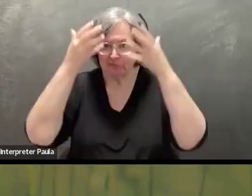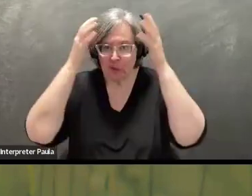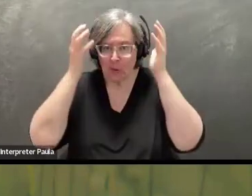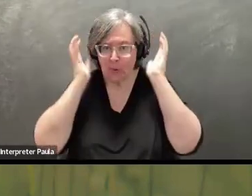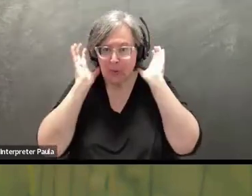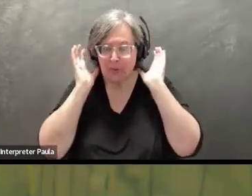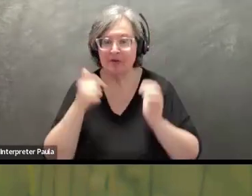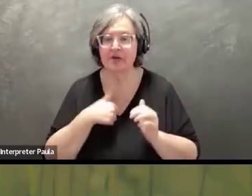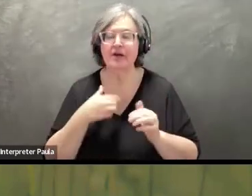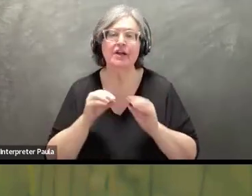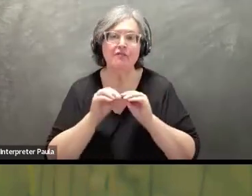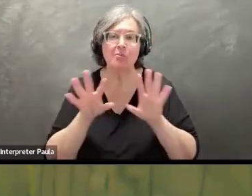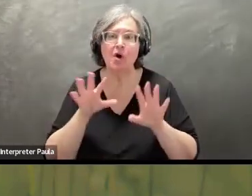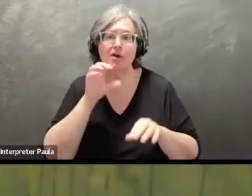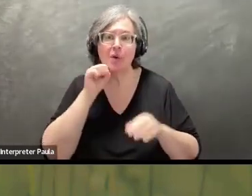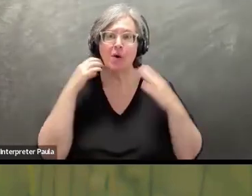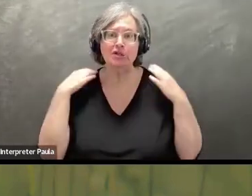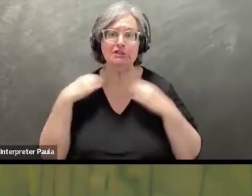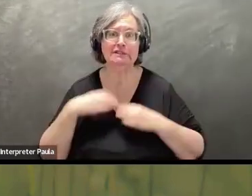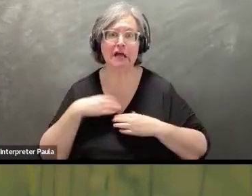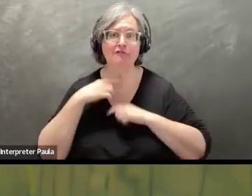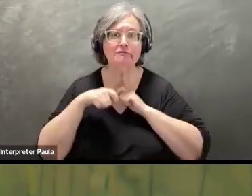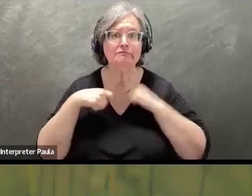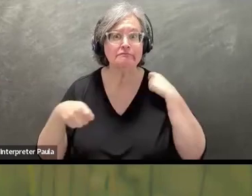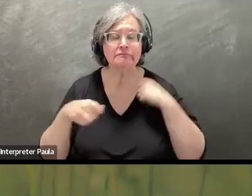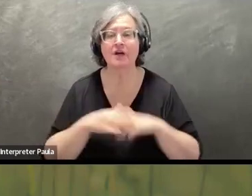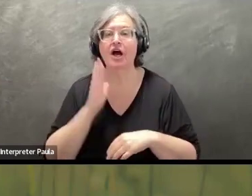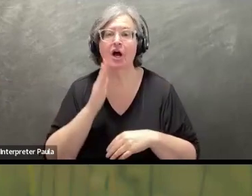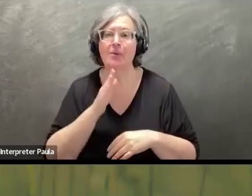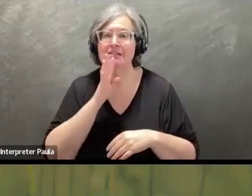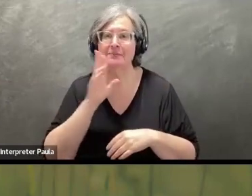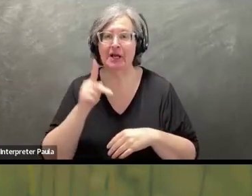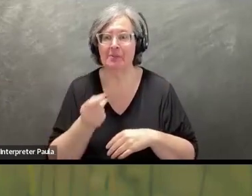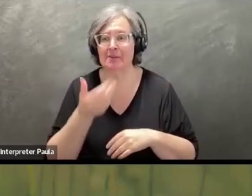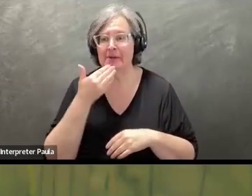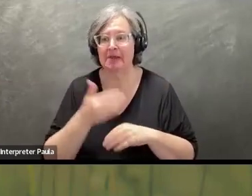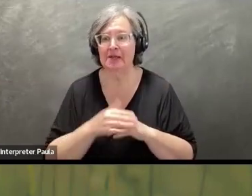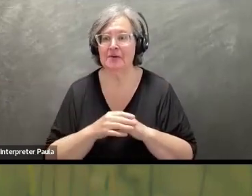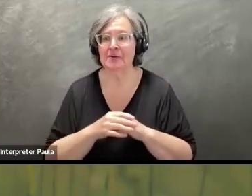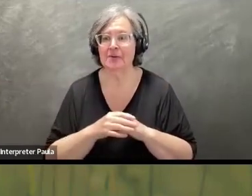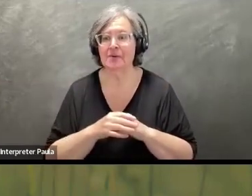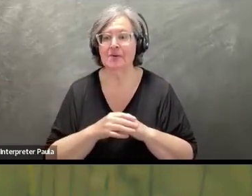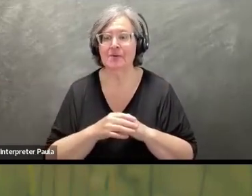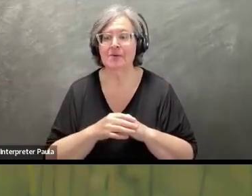wearing a bright orange scarf, and I'm going to speak up a bit. Thank you for that. Cue.